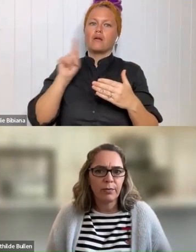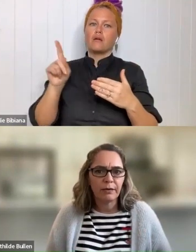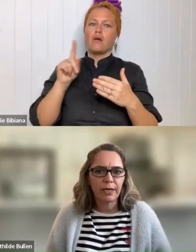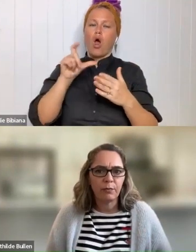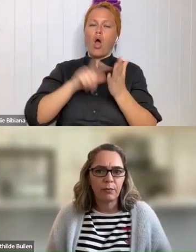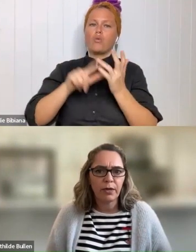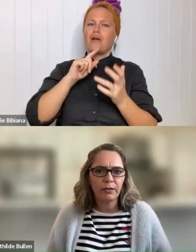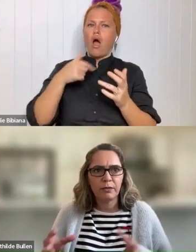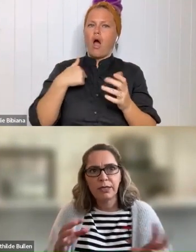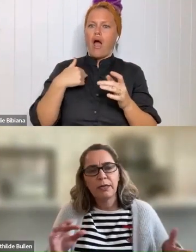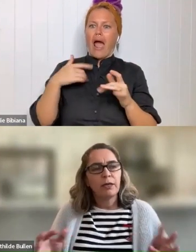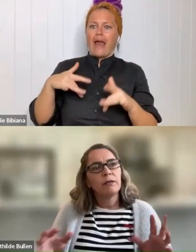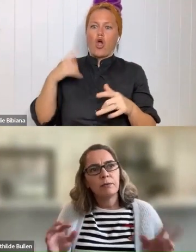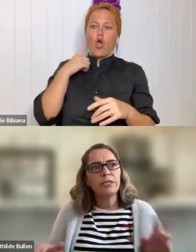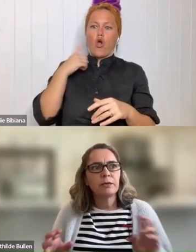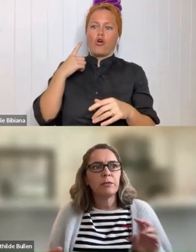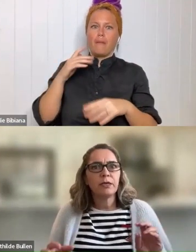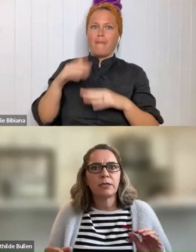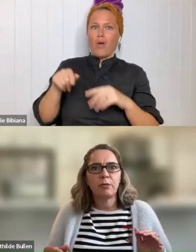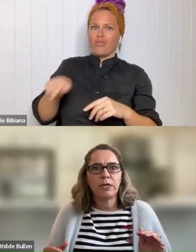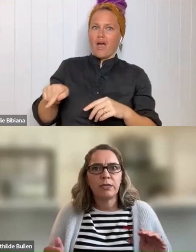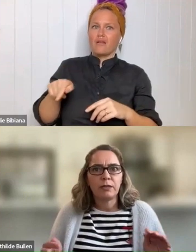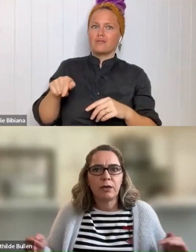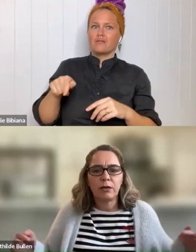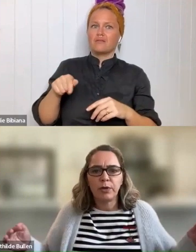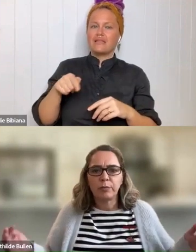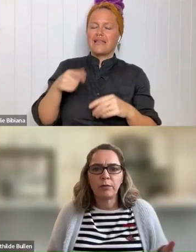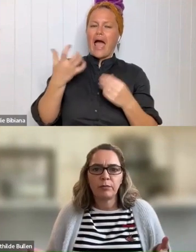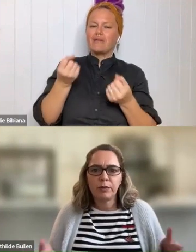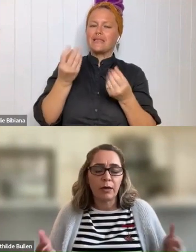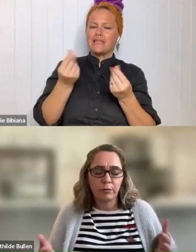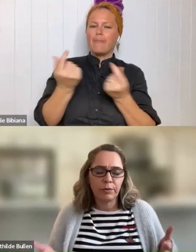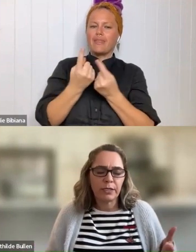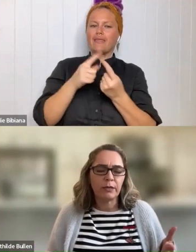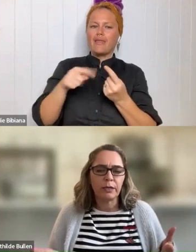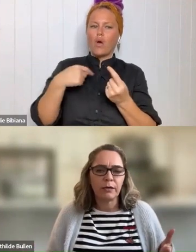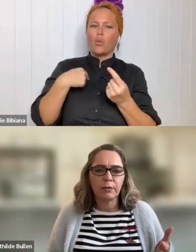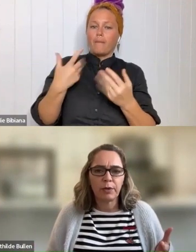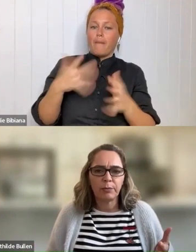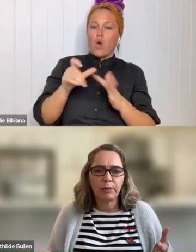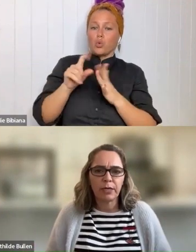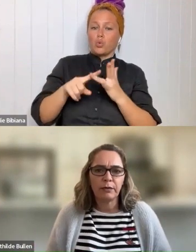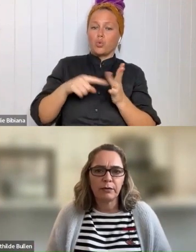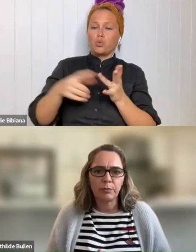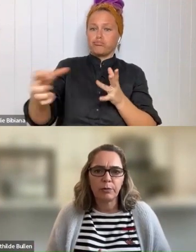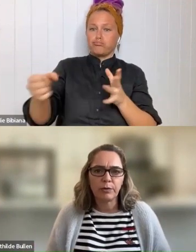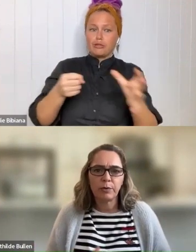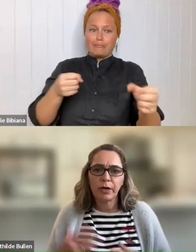about that. There'd been some things that we've done to kind of bring young, particularly younger people into boards, but